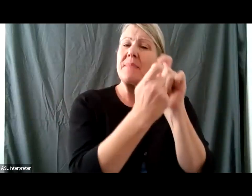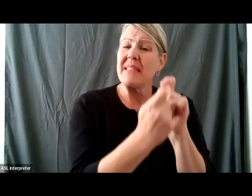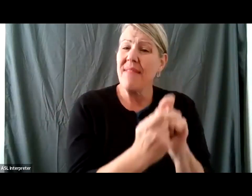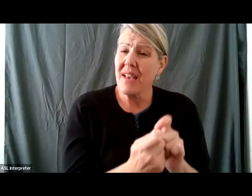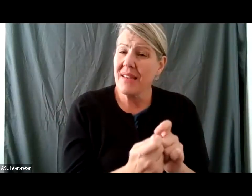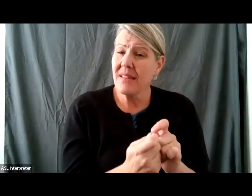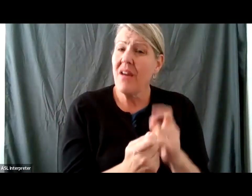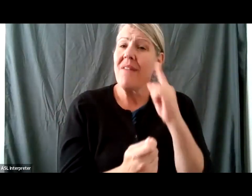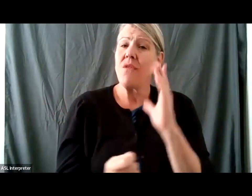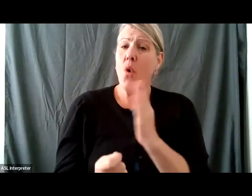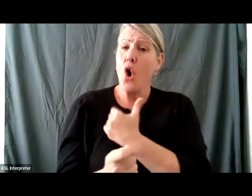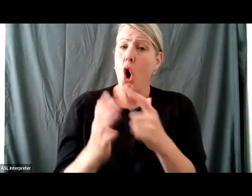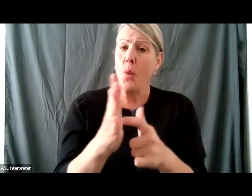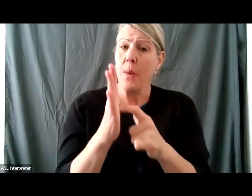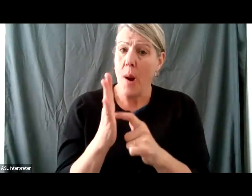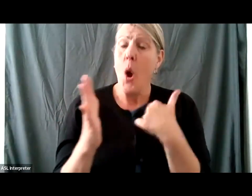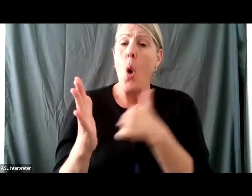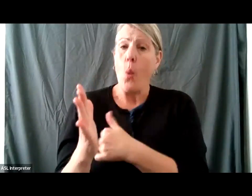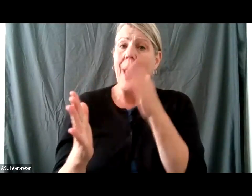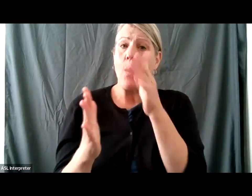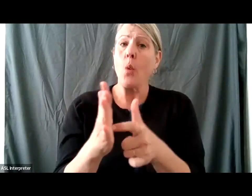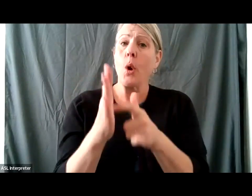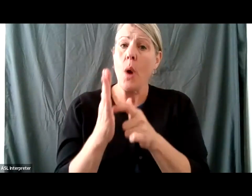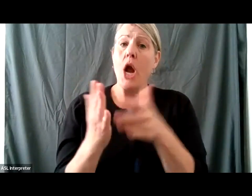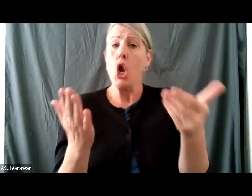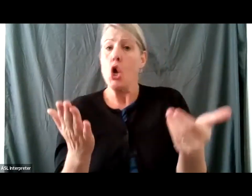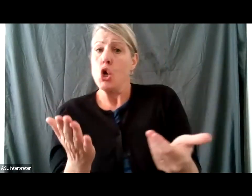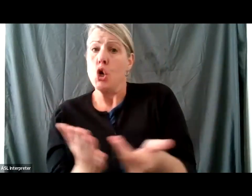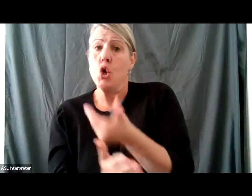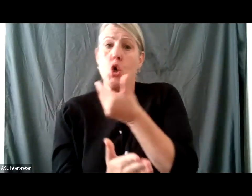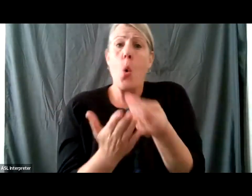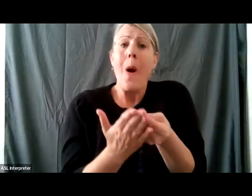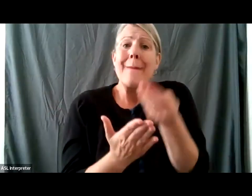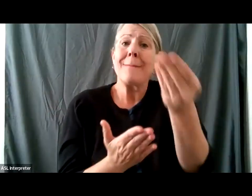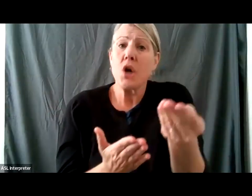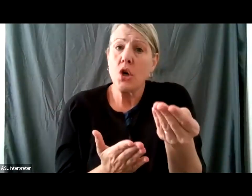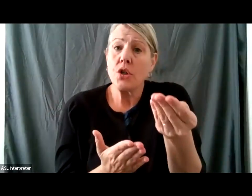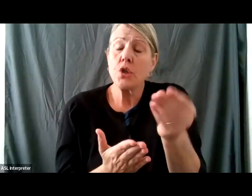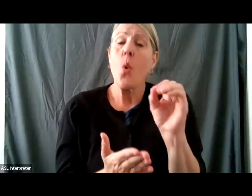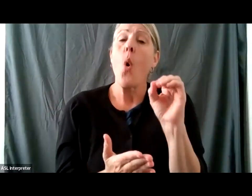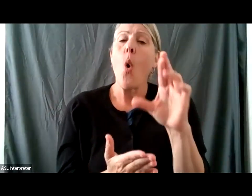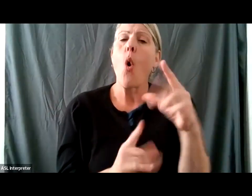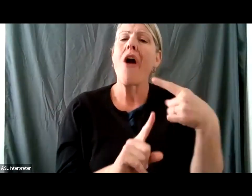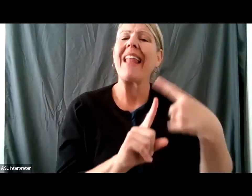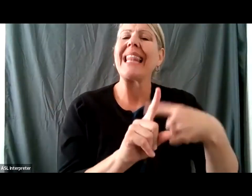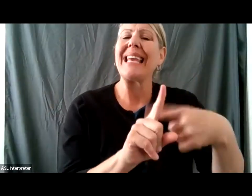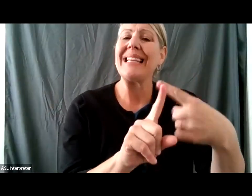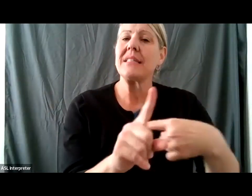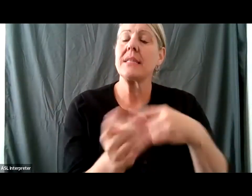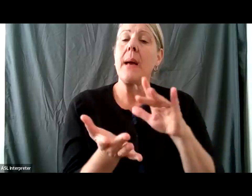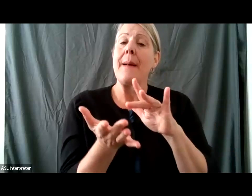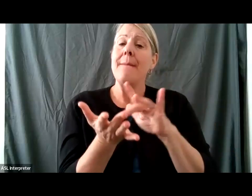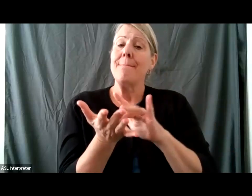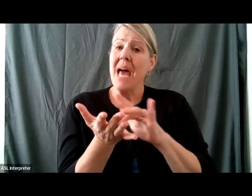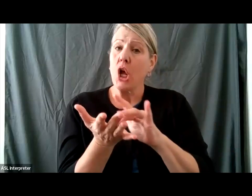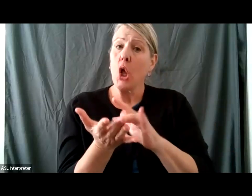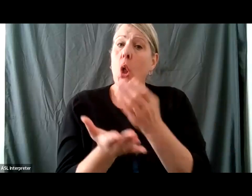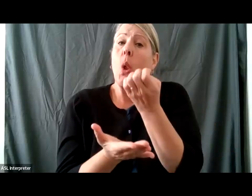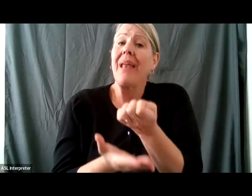We would require that newly purchased, leased, or otherwise acquired medical diagnostic equipment